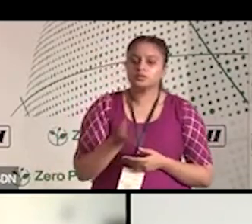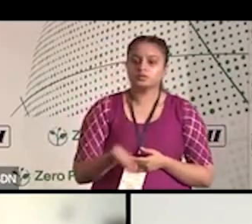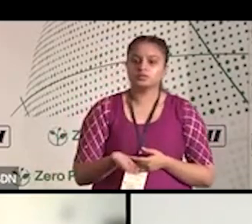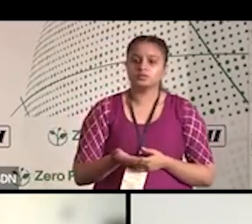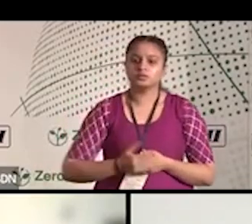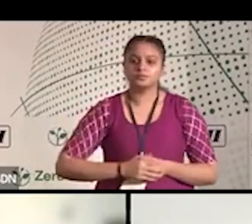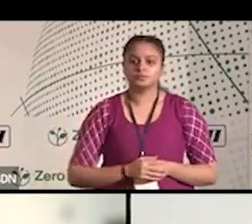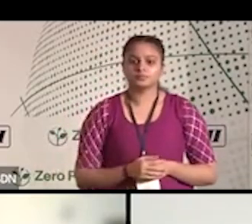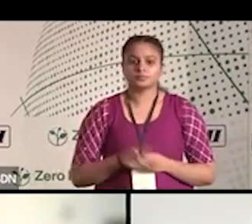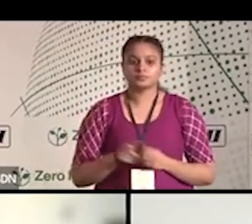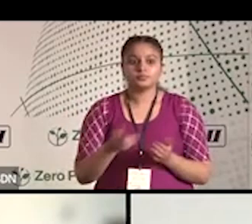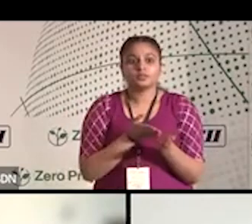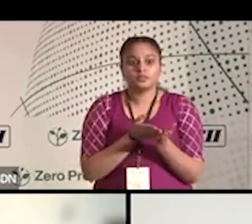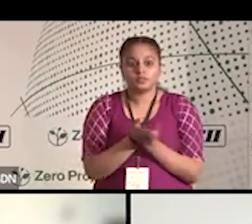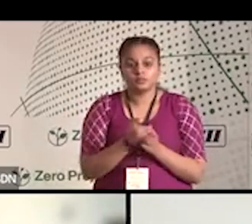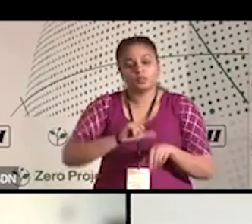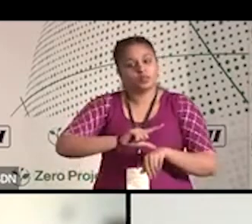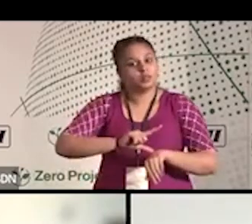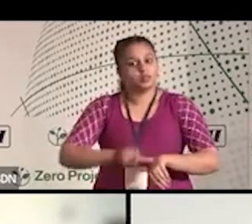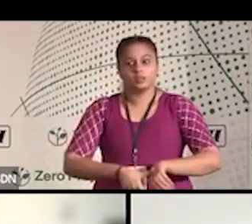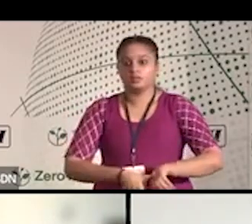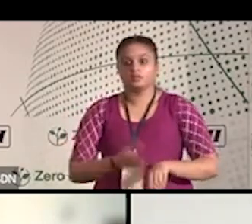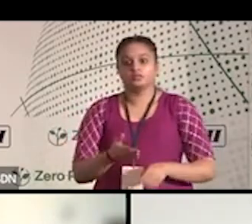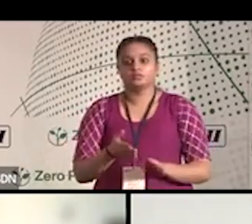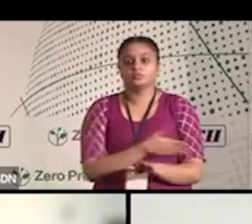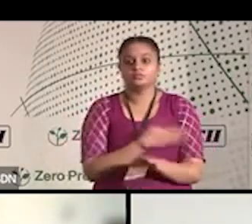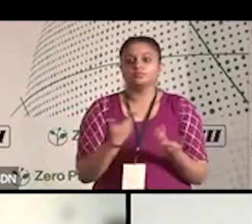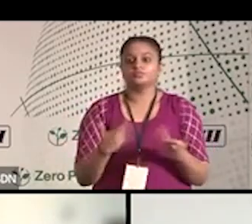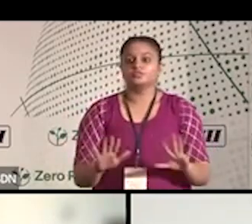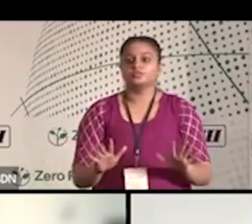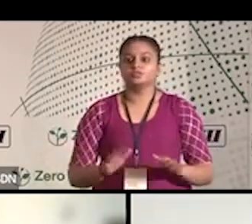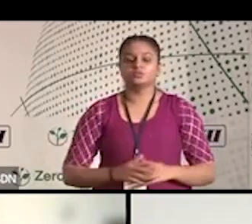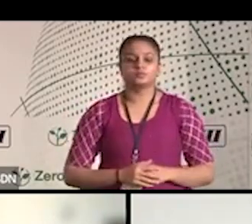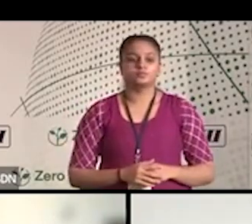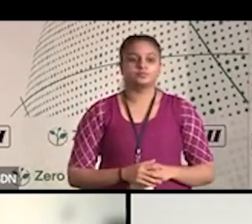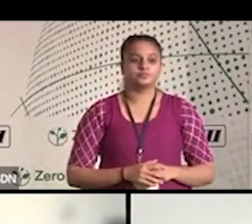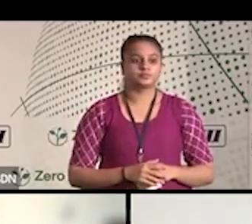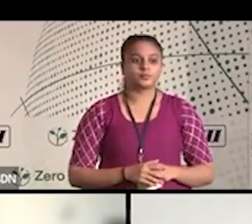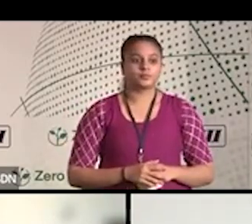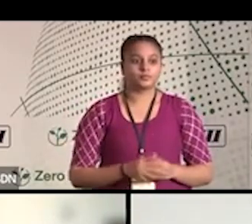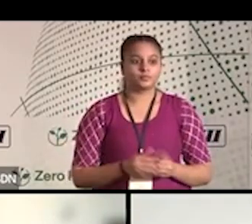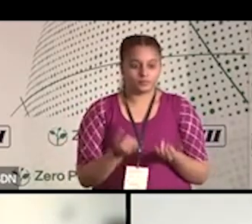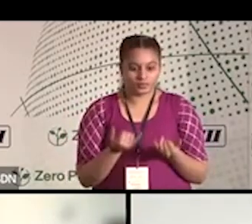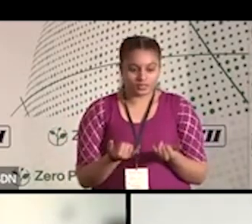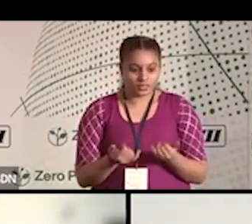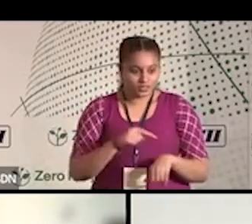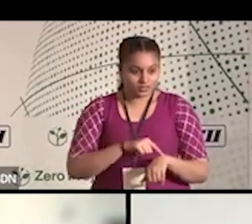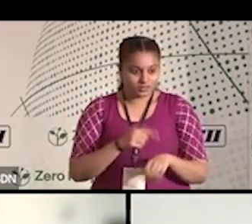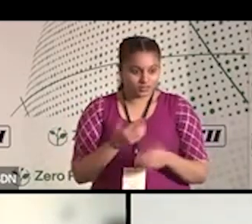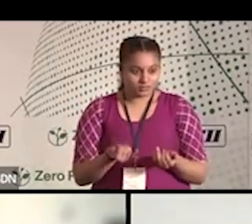That's way too late. You've already lost the battle. So therefore today we cannot see